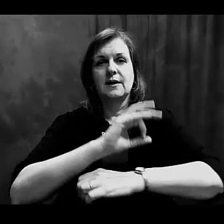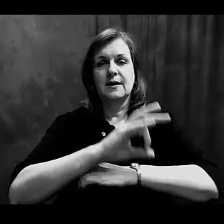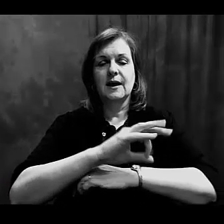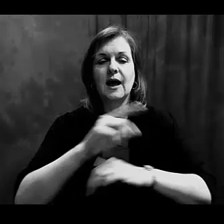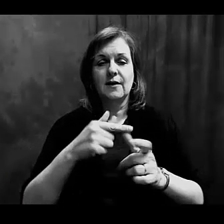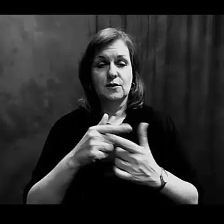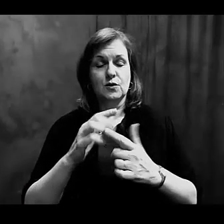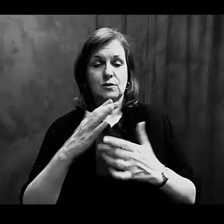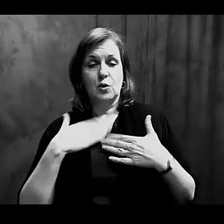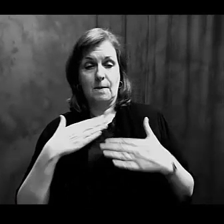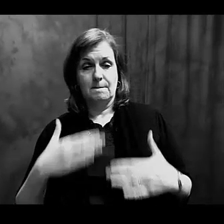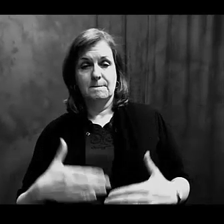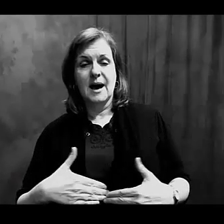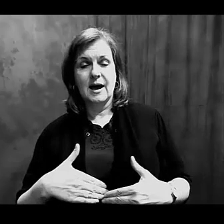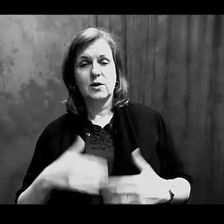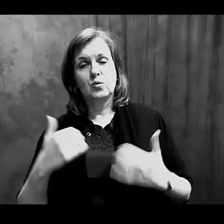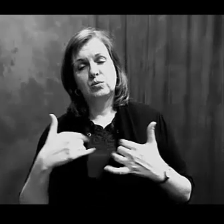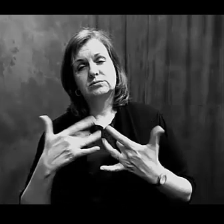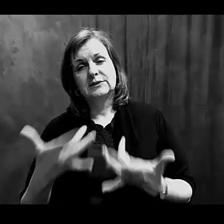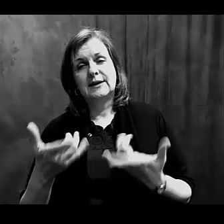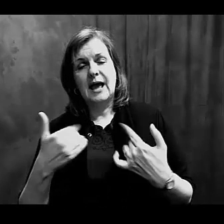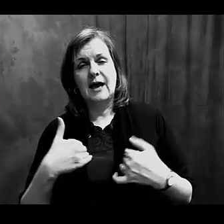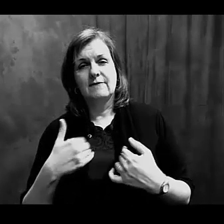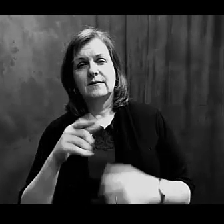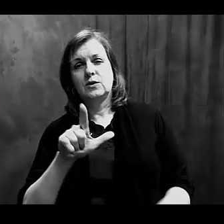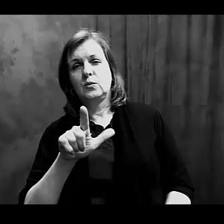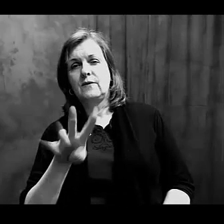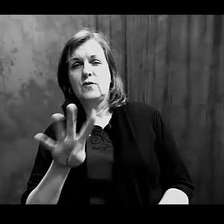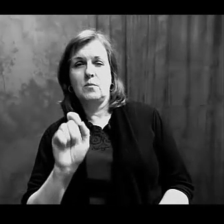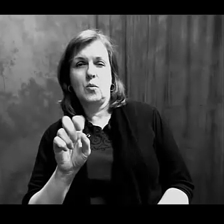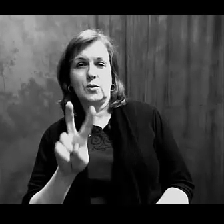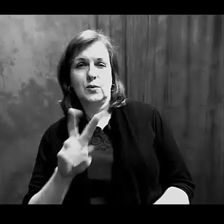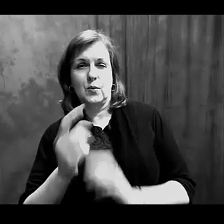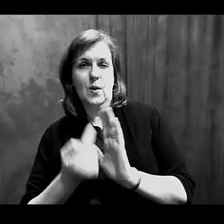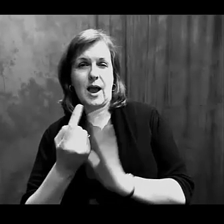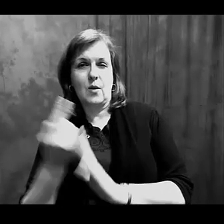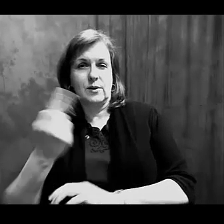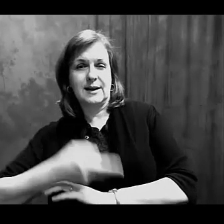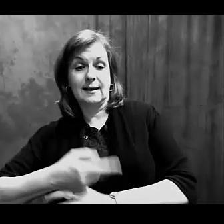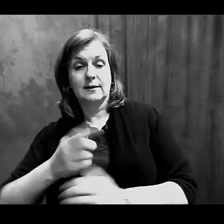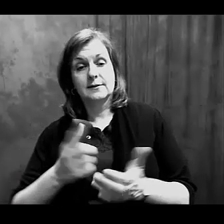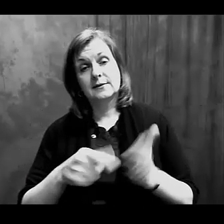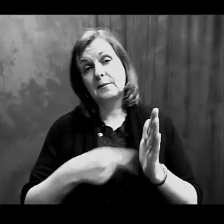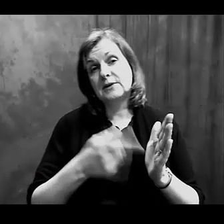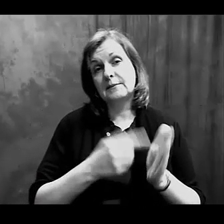your circadian rhythm actually puts you on about a 24.2 hour day -- in some cases some